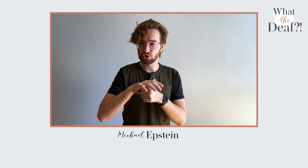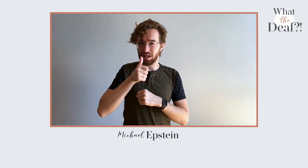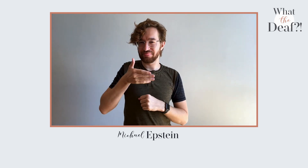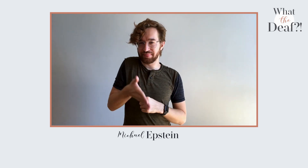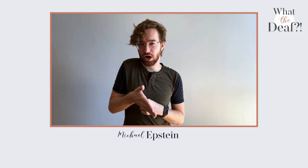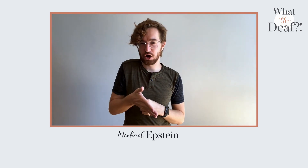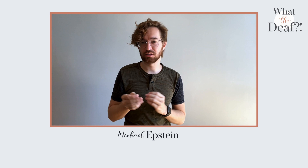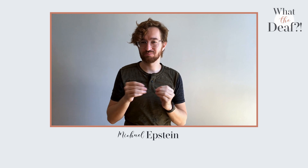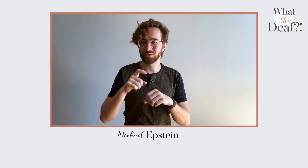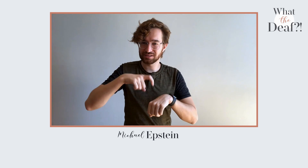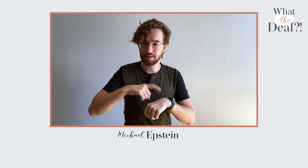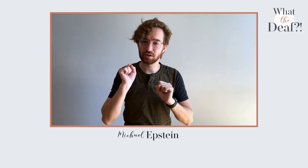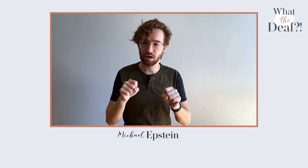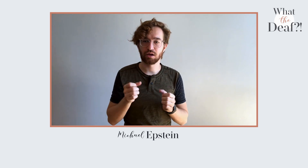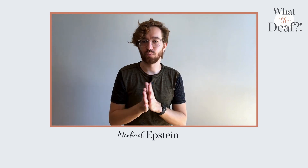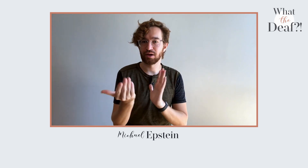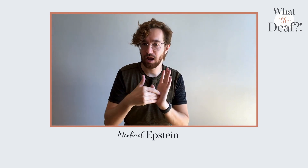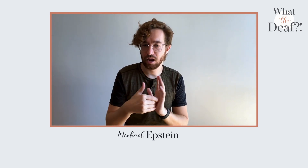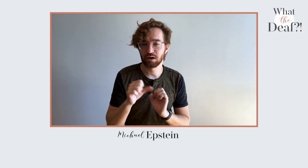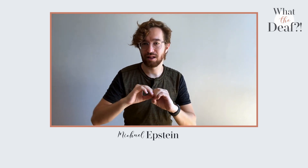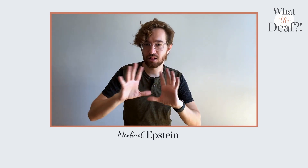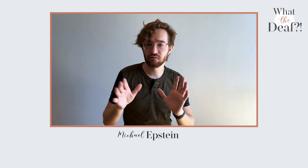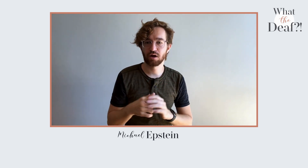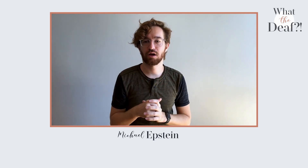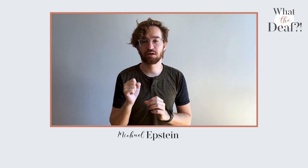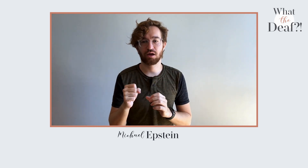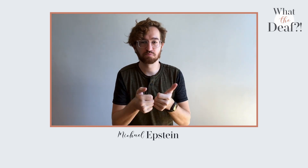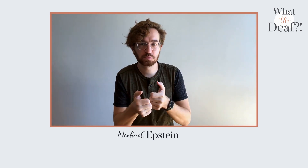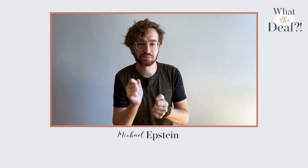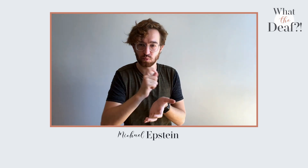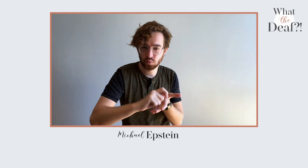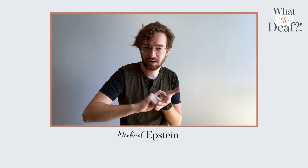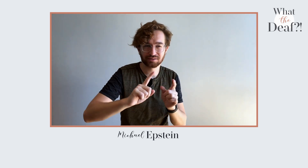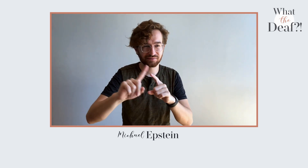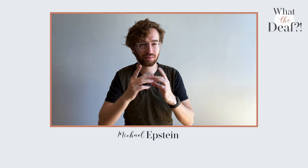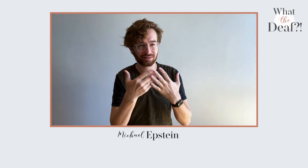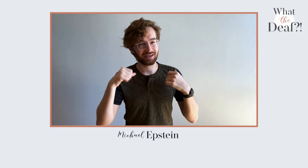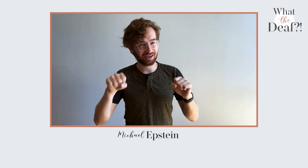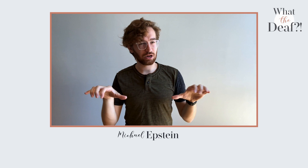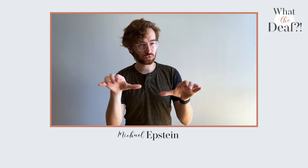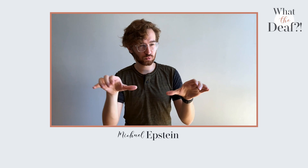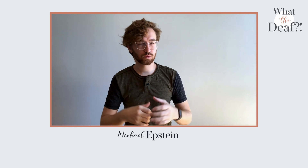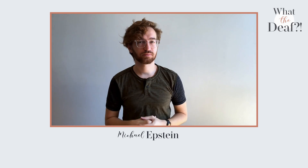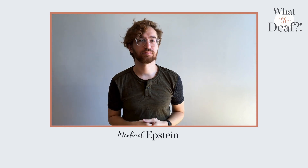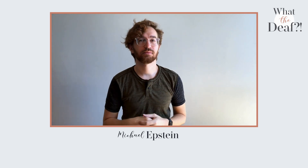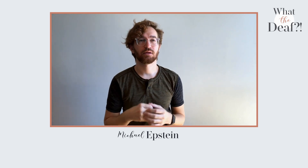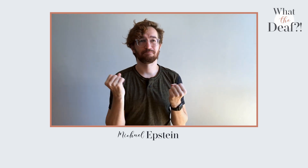there's a lot of pressure there because there's more individuals, but again, I can ask for clarification, I can text, I can write something down.